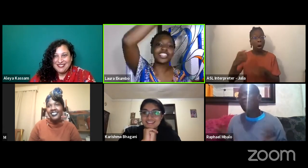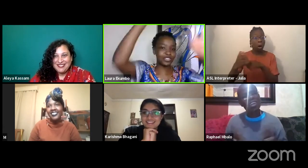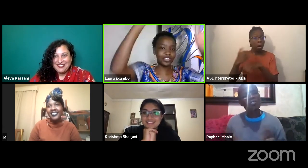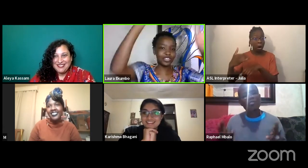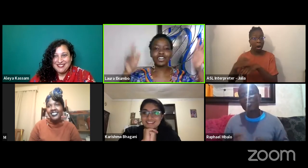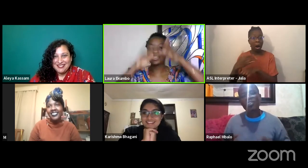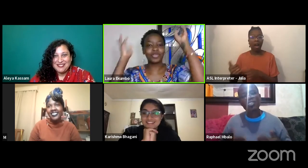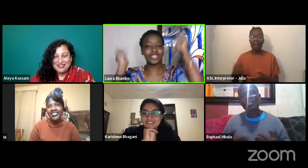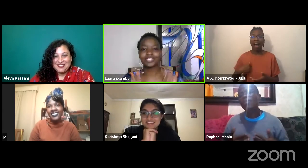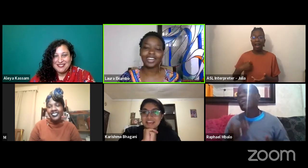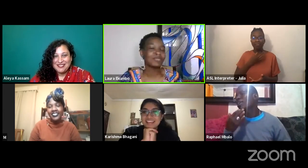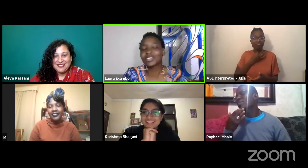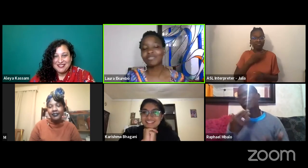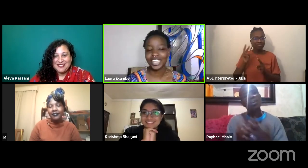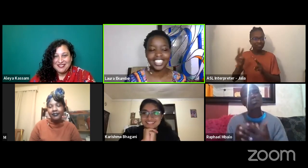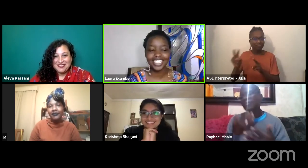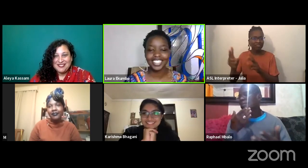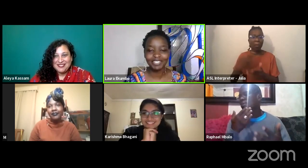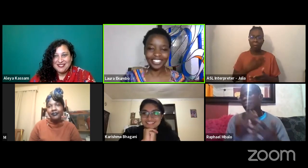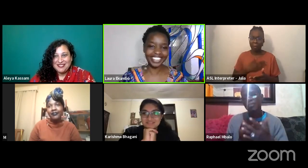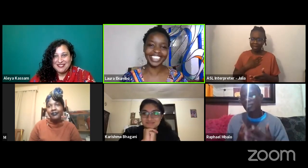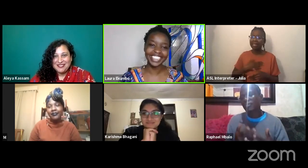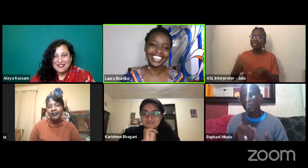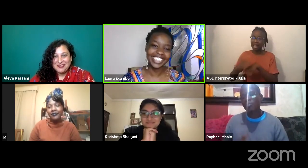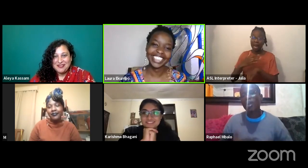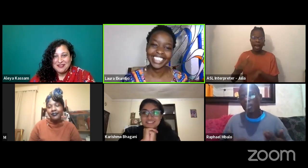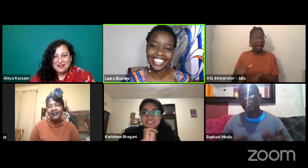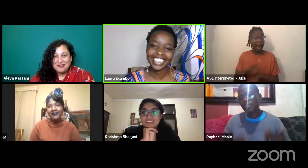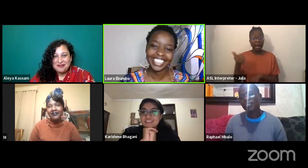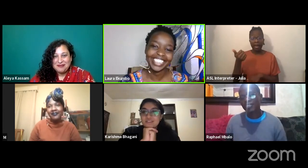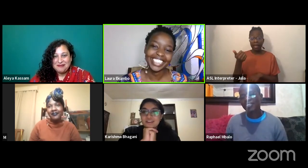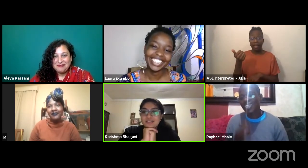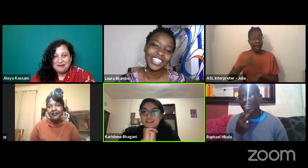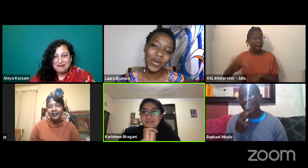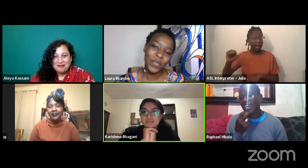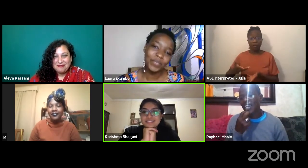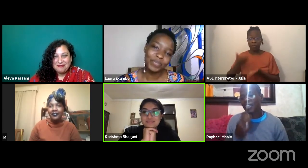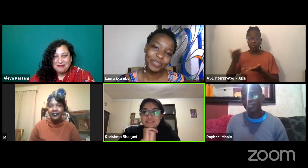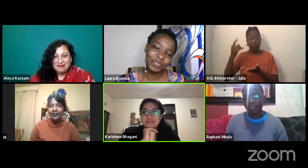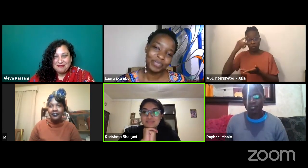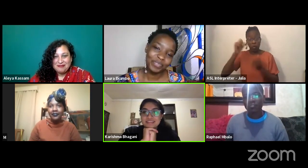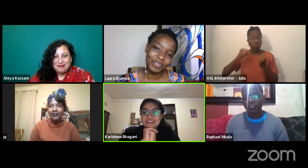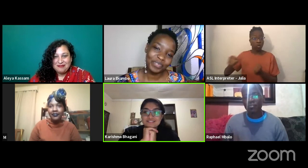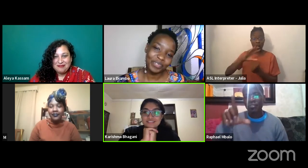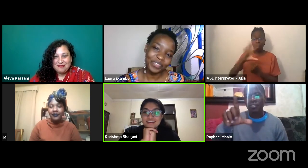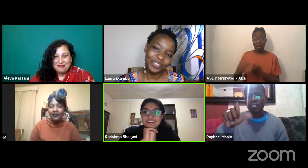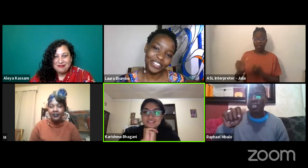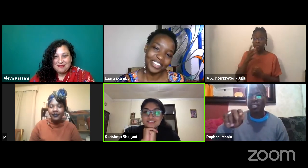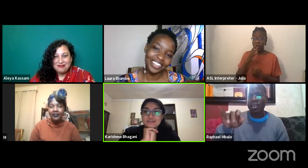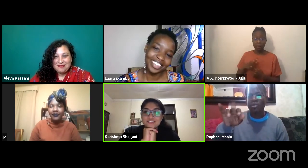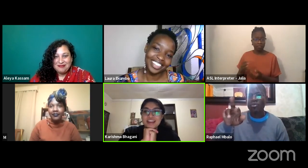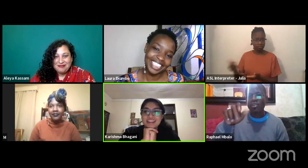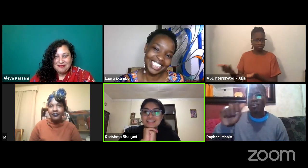discoverer or whatever I'm pretty excited. Laura, please send me that PDF knowing Janet,